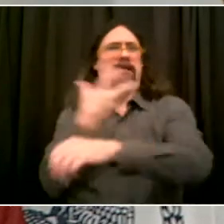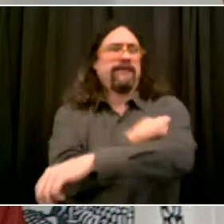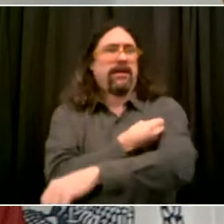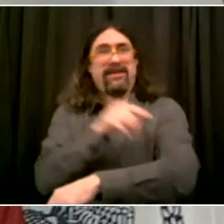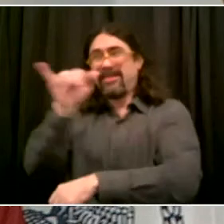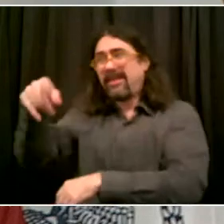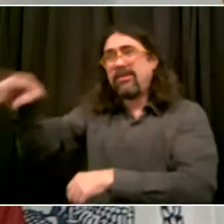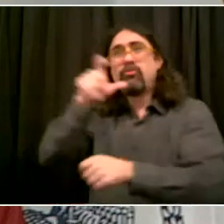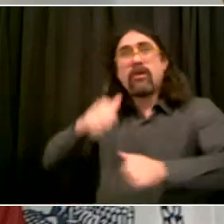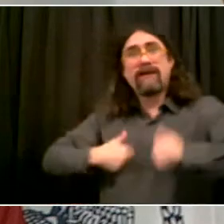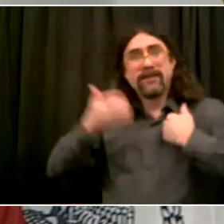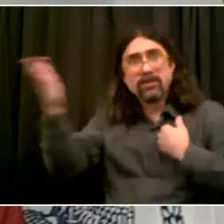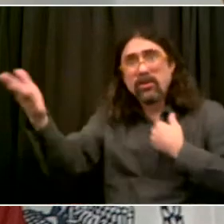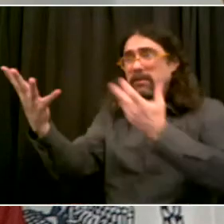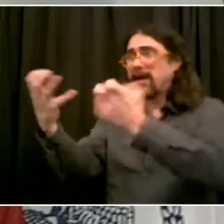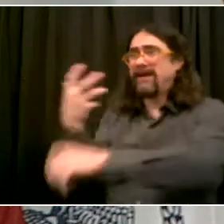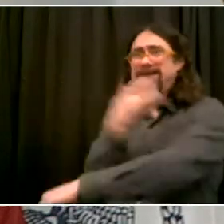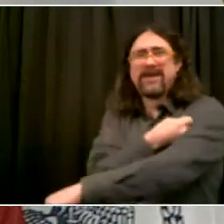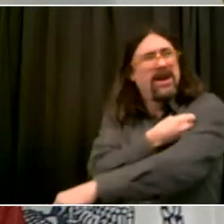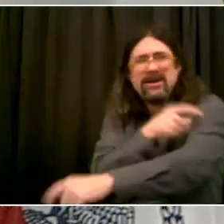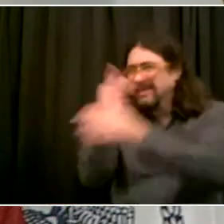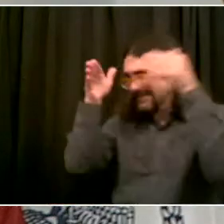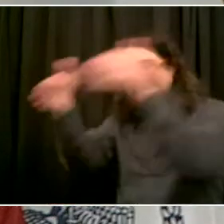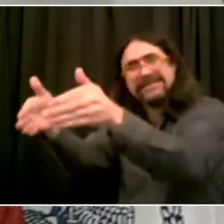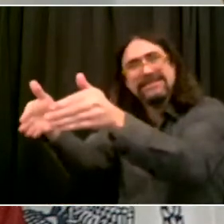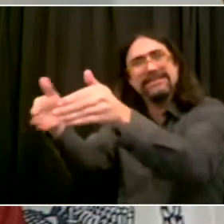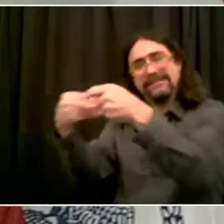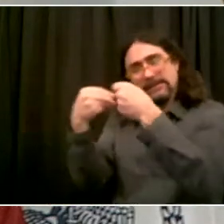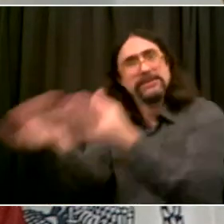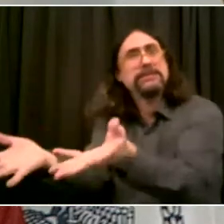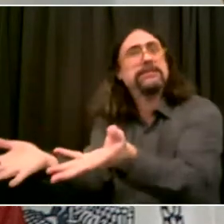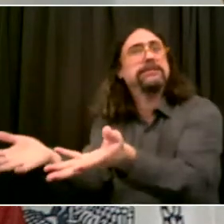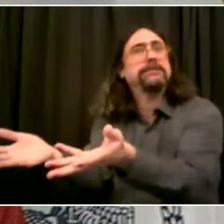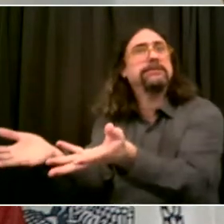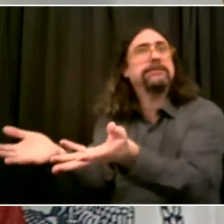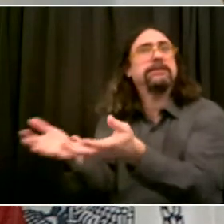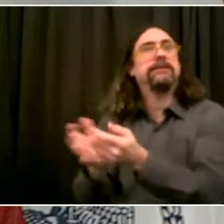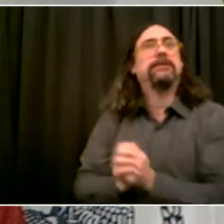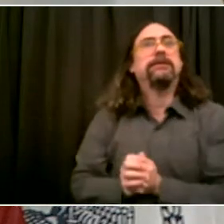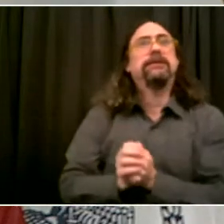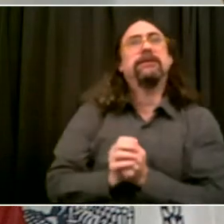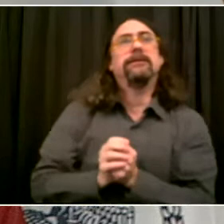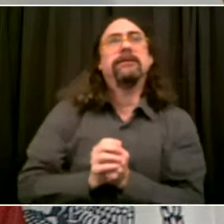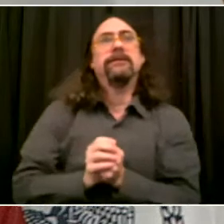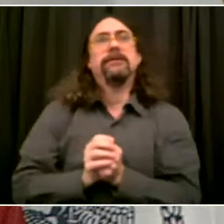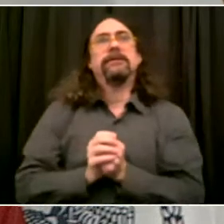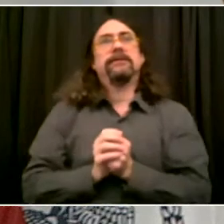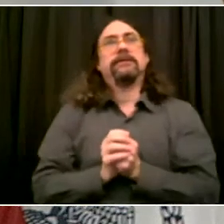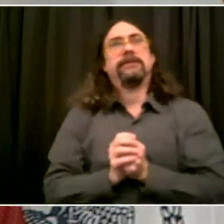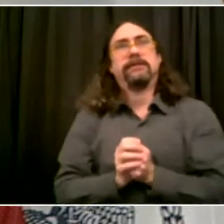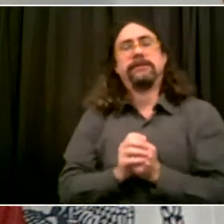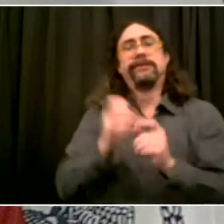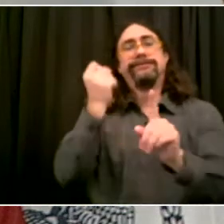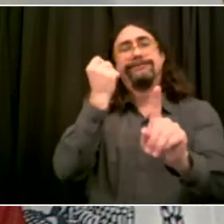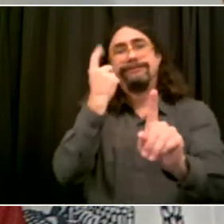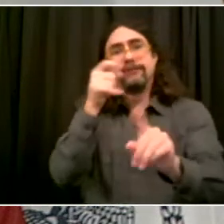THUS HER THE OPPORTUNITY SHOULD BE FOCUSED ON. YES IT IIS S A A PRIVATE INSTITUTION AND WE WILL CERTAINLY